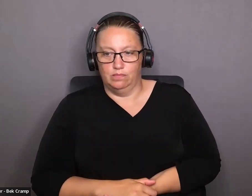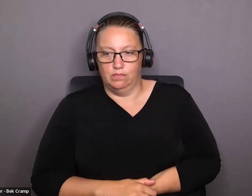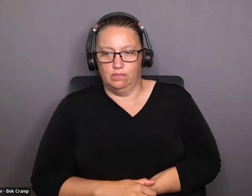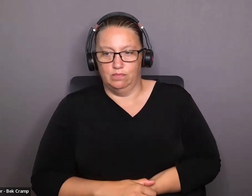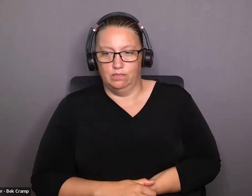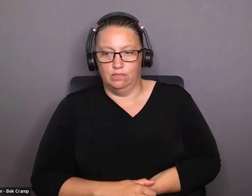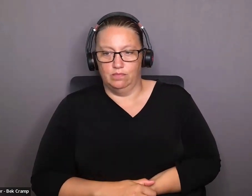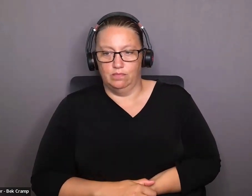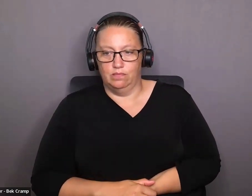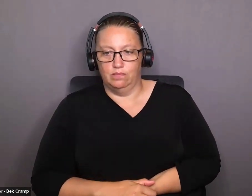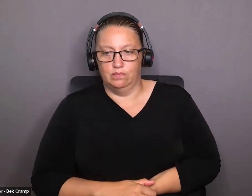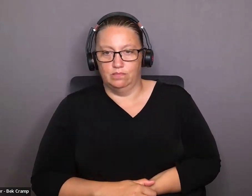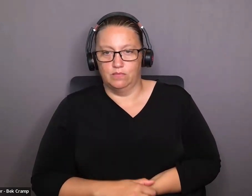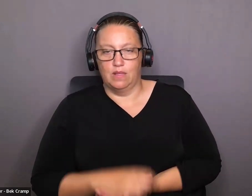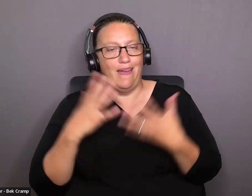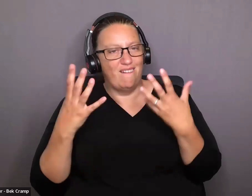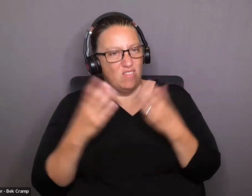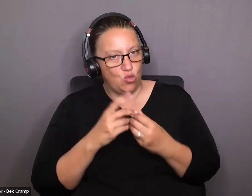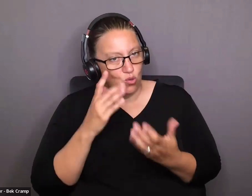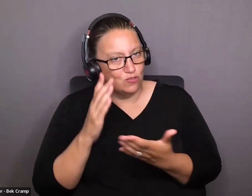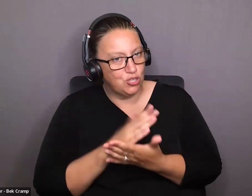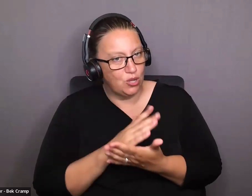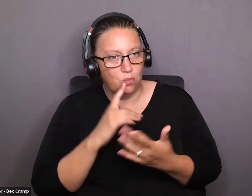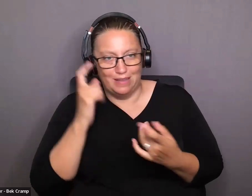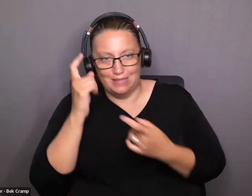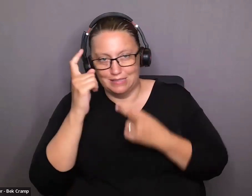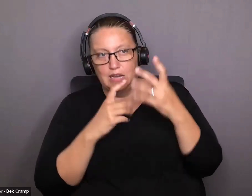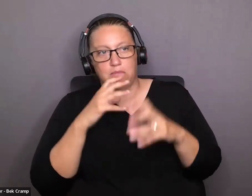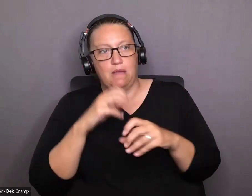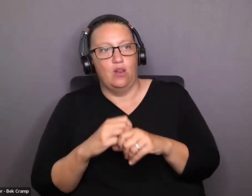Everything you've shared will be considered as part of the event proceedings and into broader